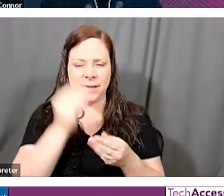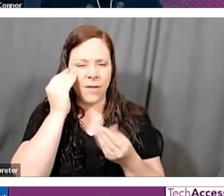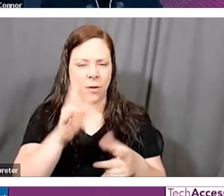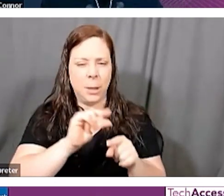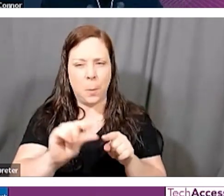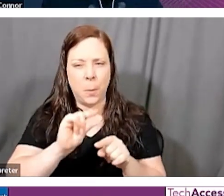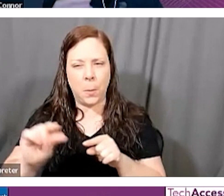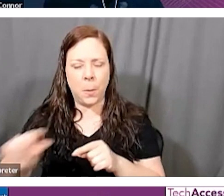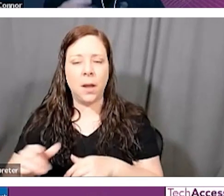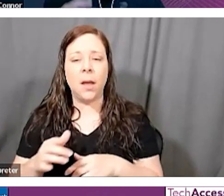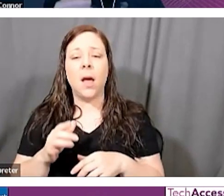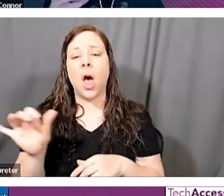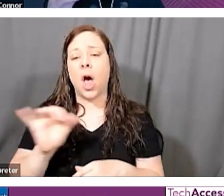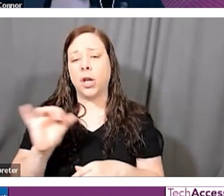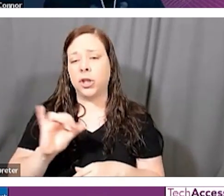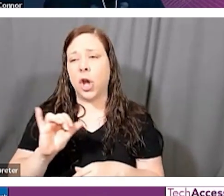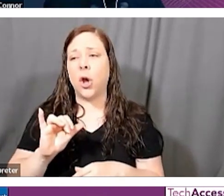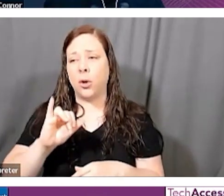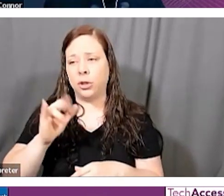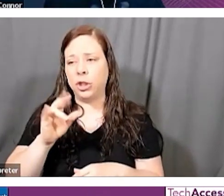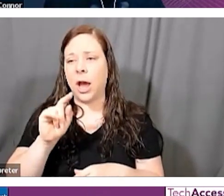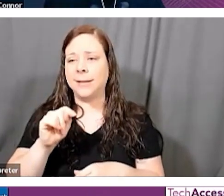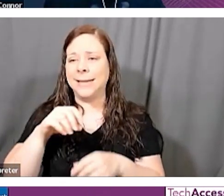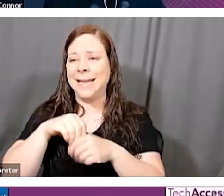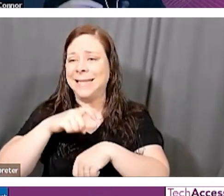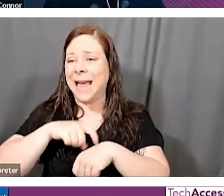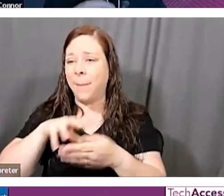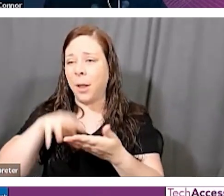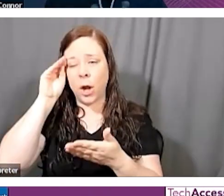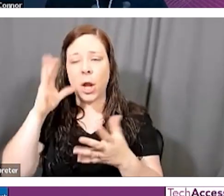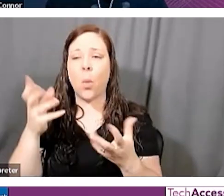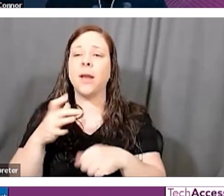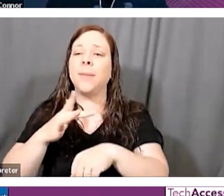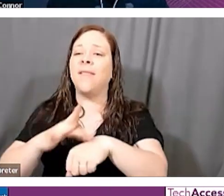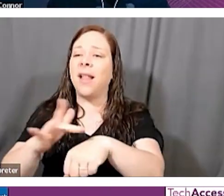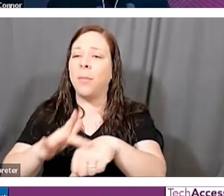for just-in-time learning is making sure that it is available to learners when they need it most.